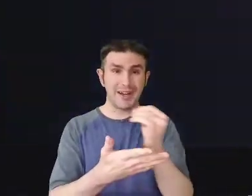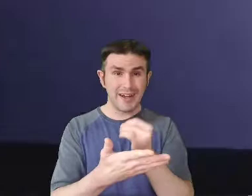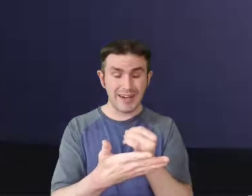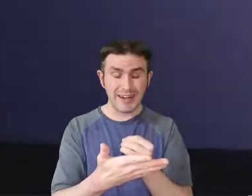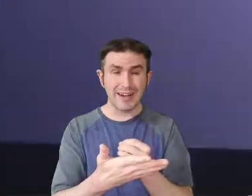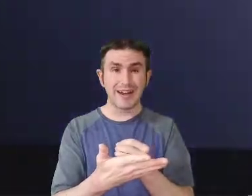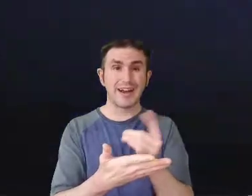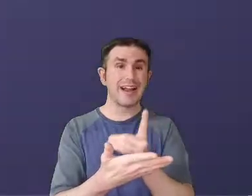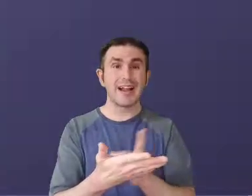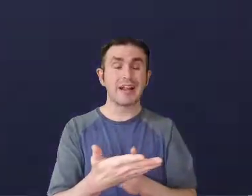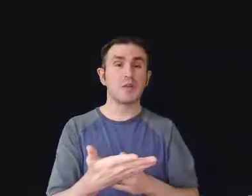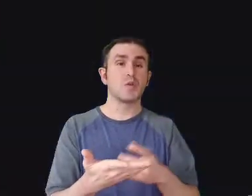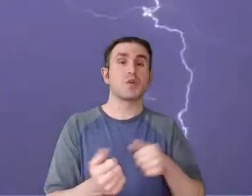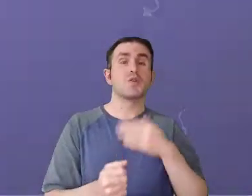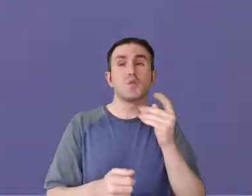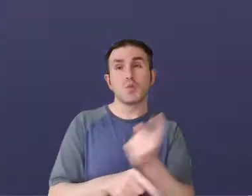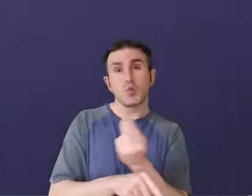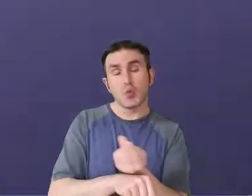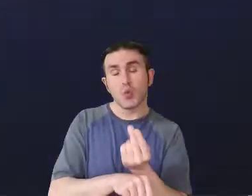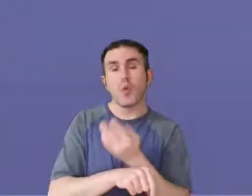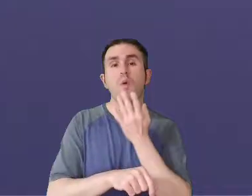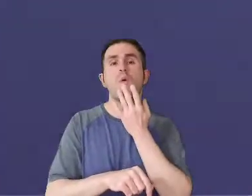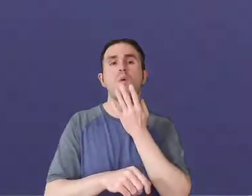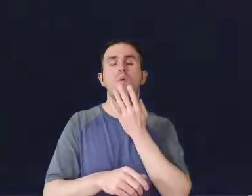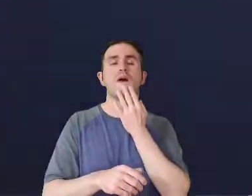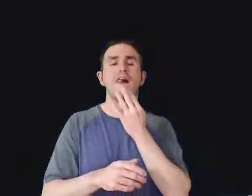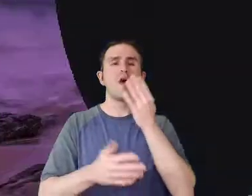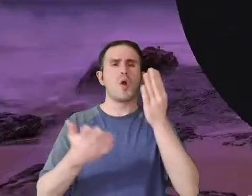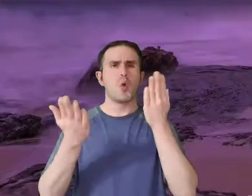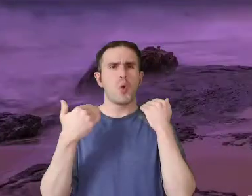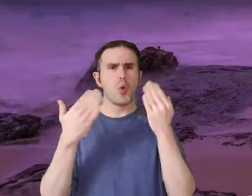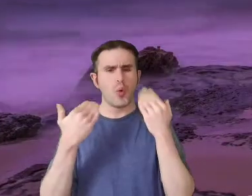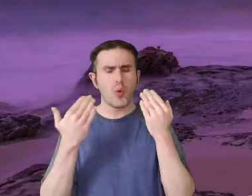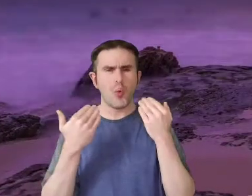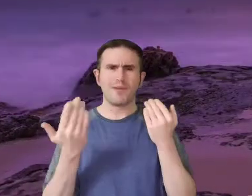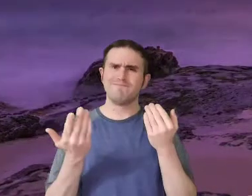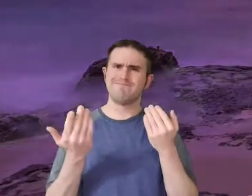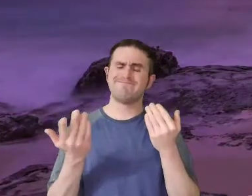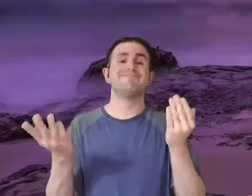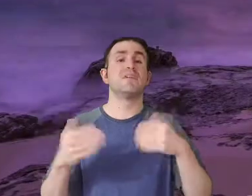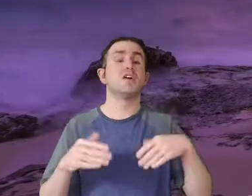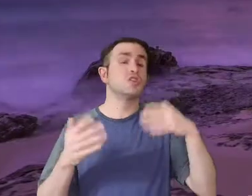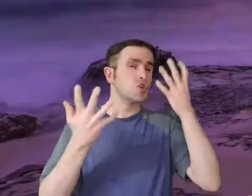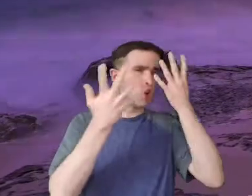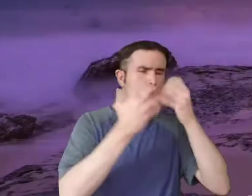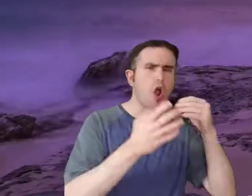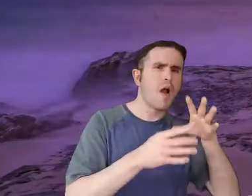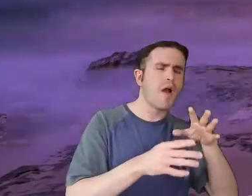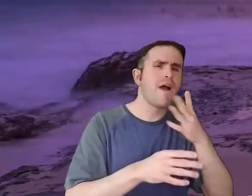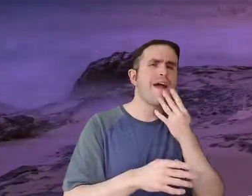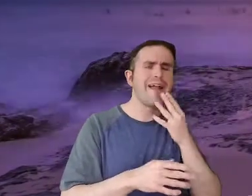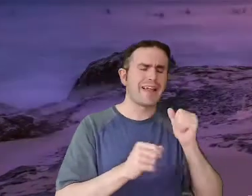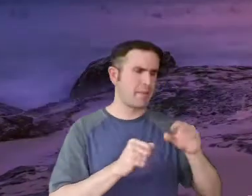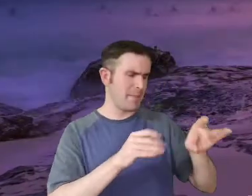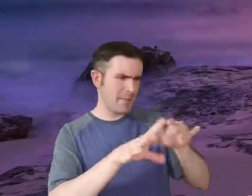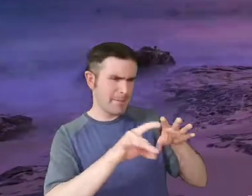you can use things that are more cool colors. Even when you're picking your shades, uh... you can use